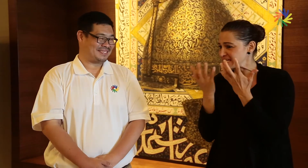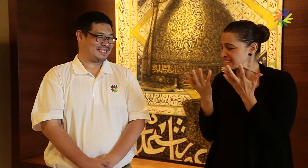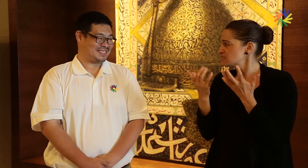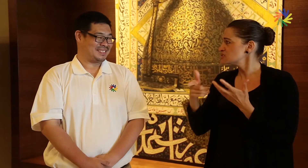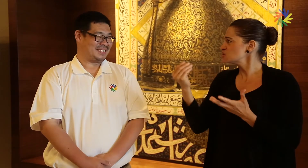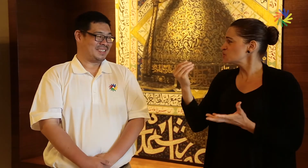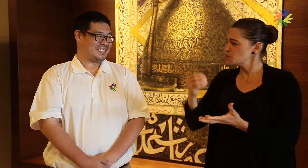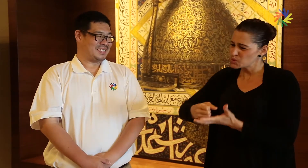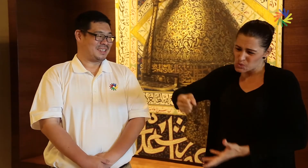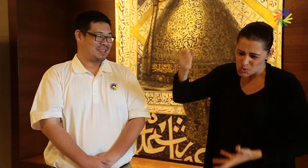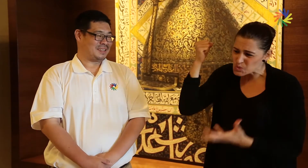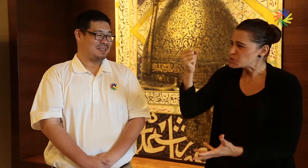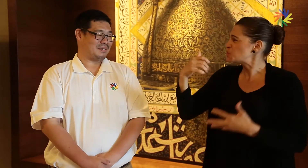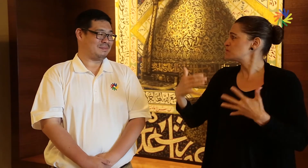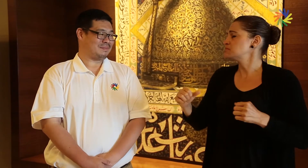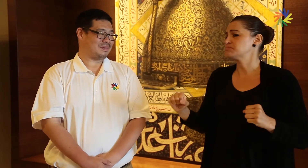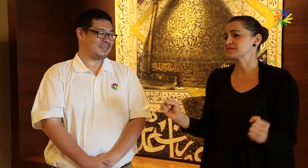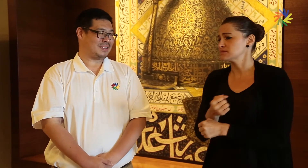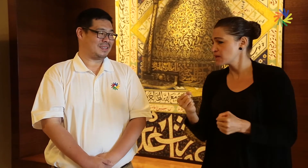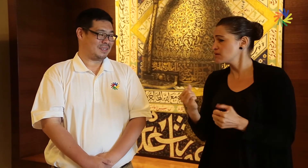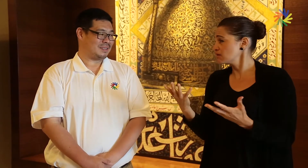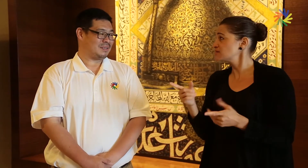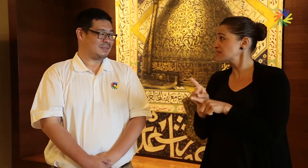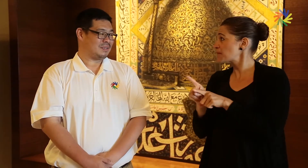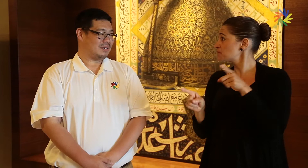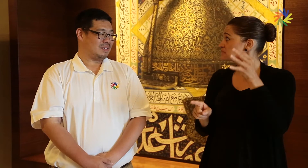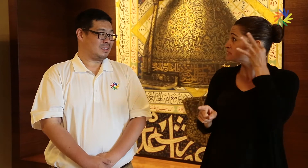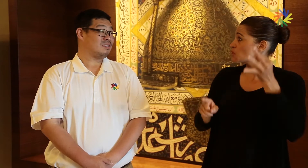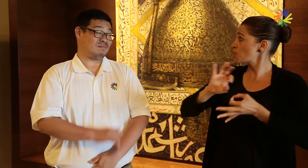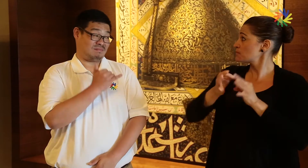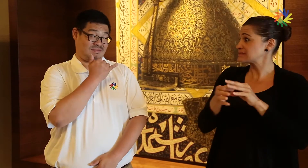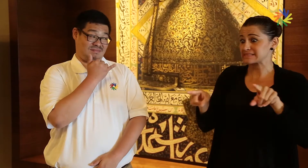I note that ICSD countries have been more hesitant about placing bids due to exorbitant costs